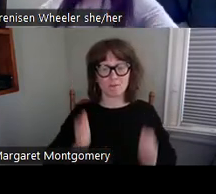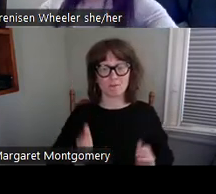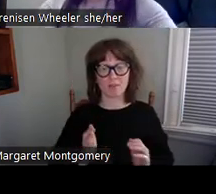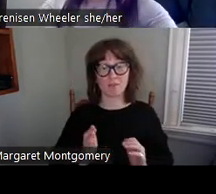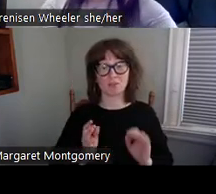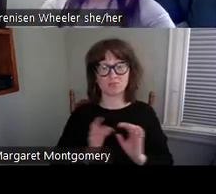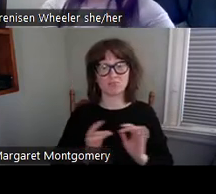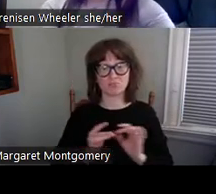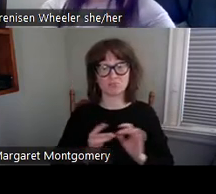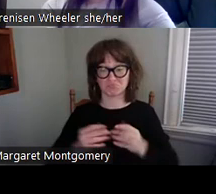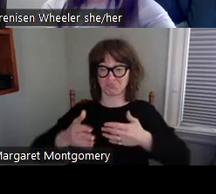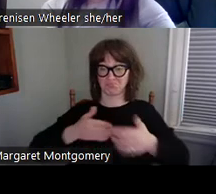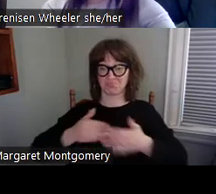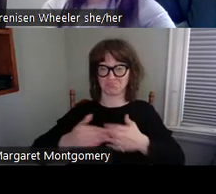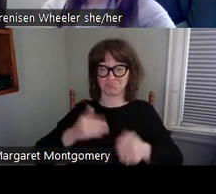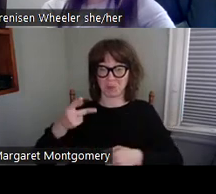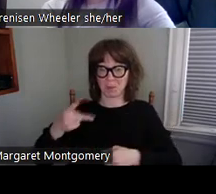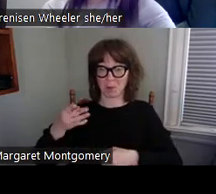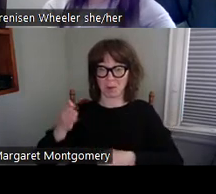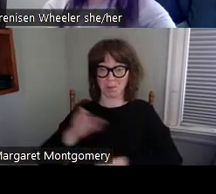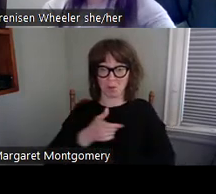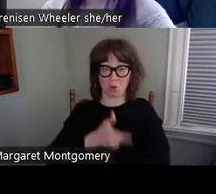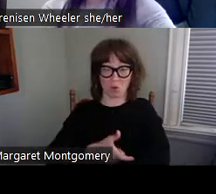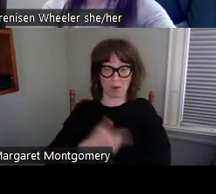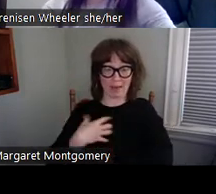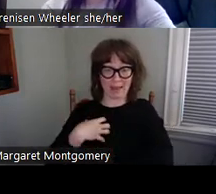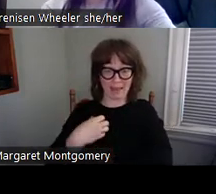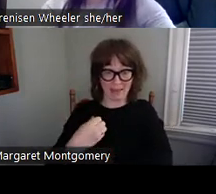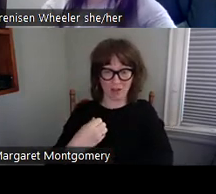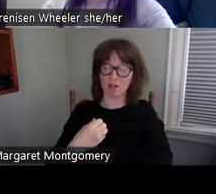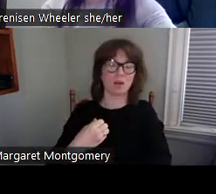may heal, takes an astronomical amount of patience, compassion, and professional personal